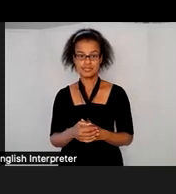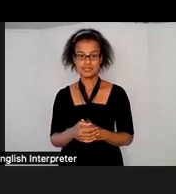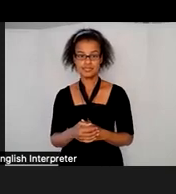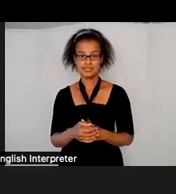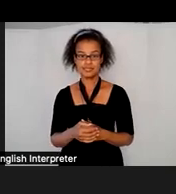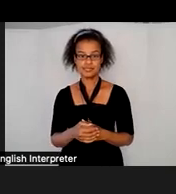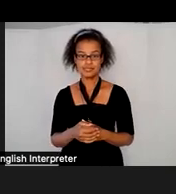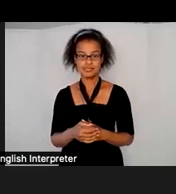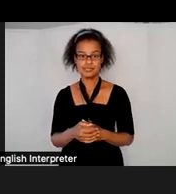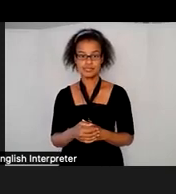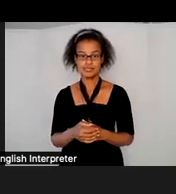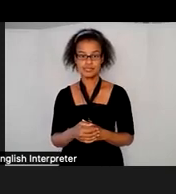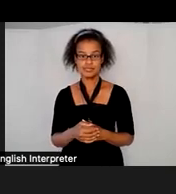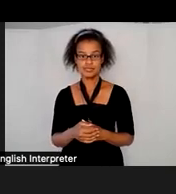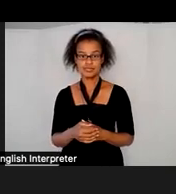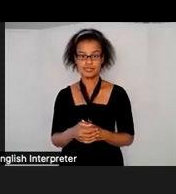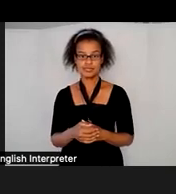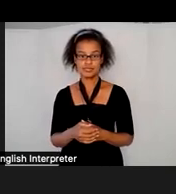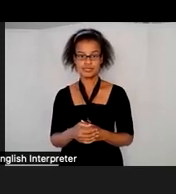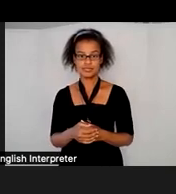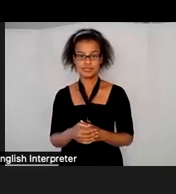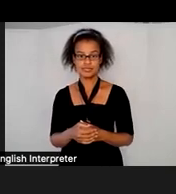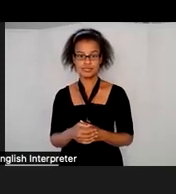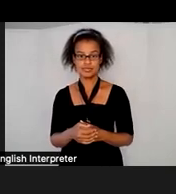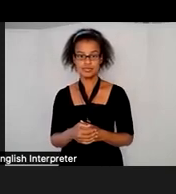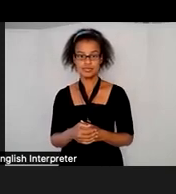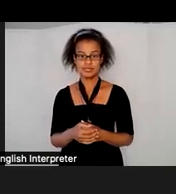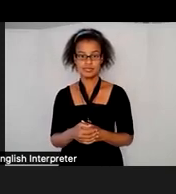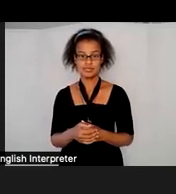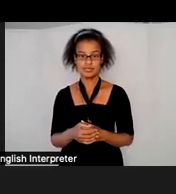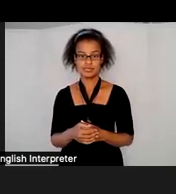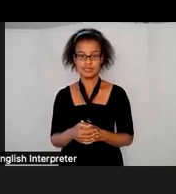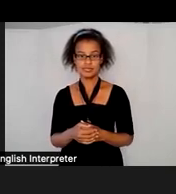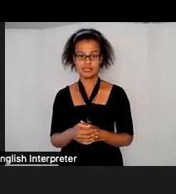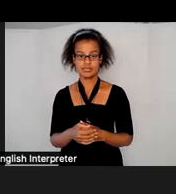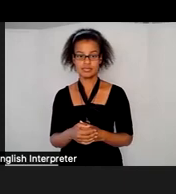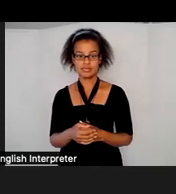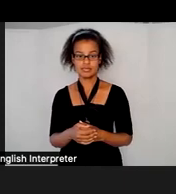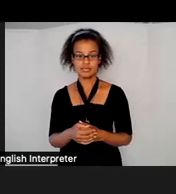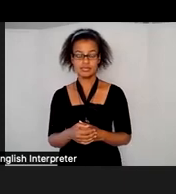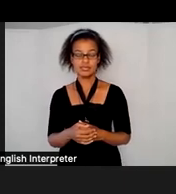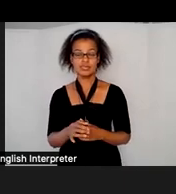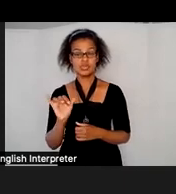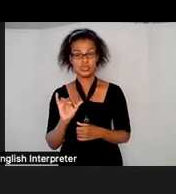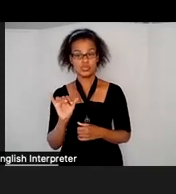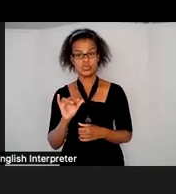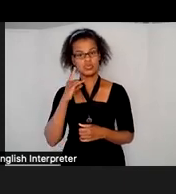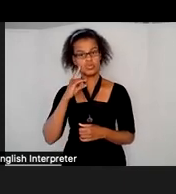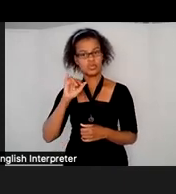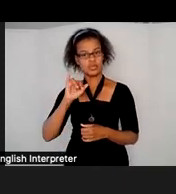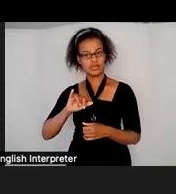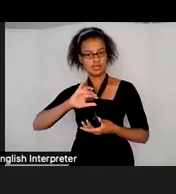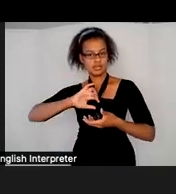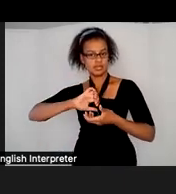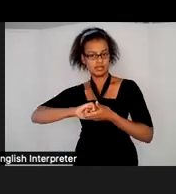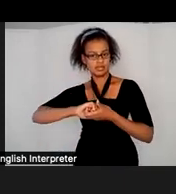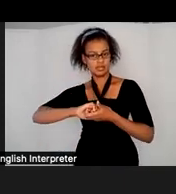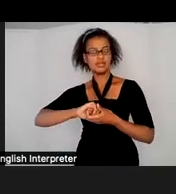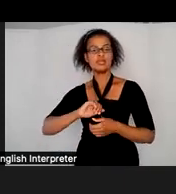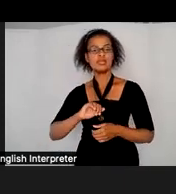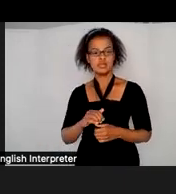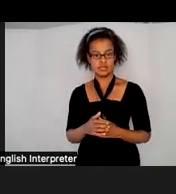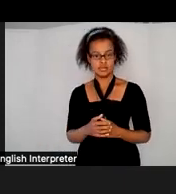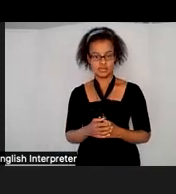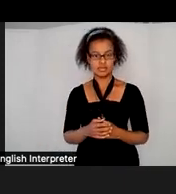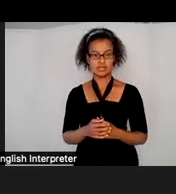Another collapse, another piece of it was we had a collaboration between our youth program